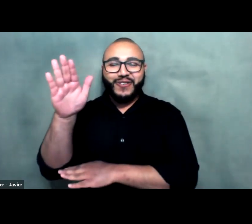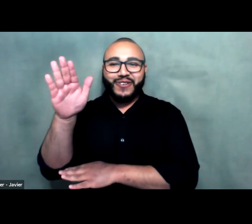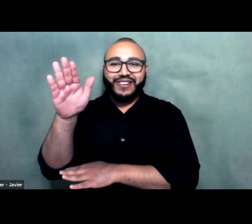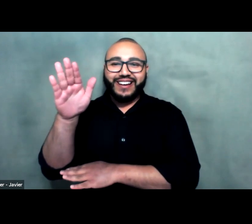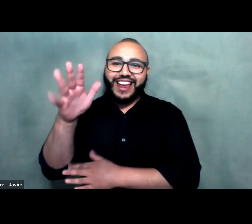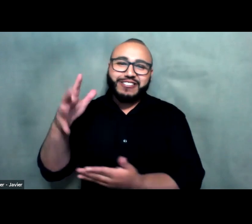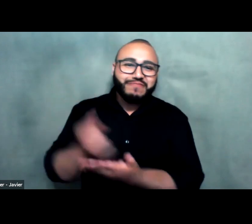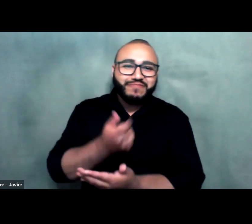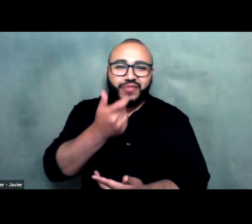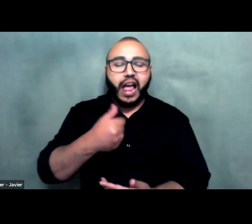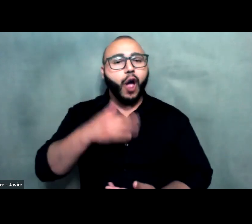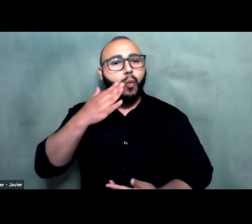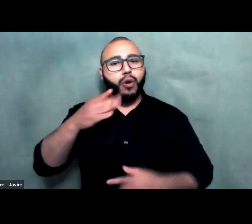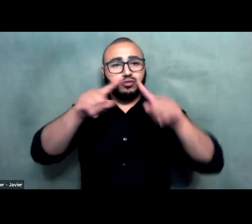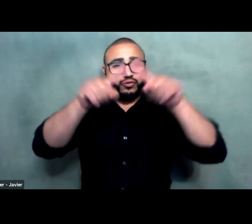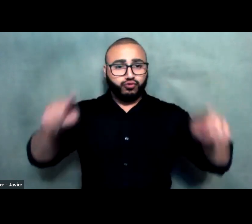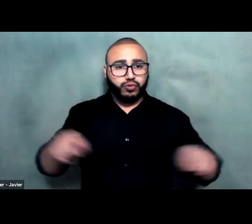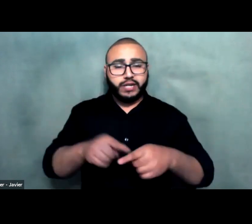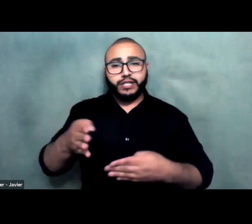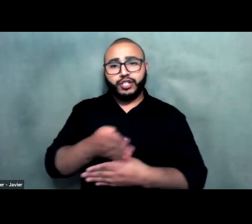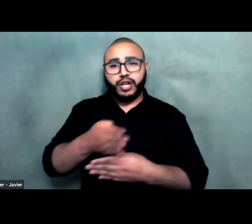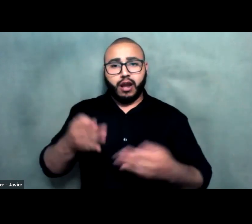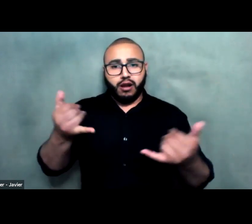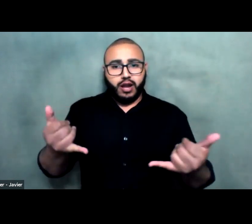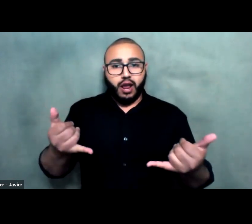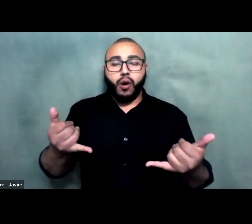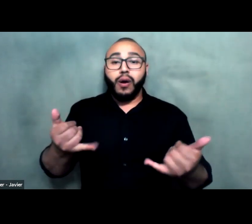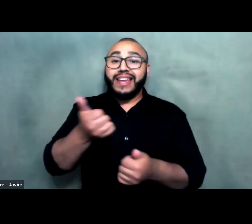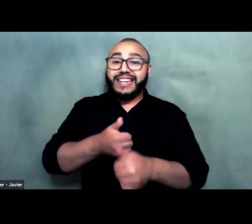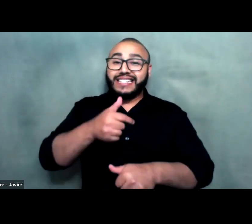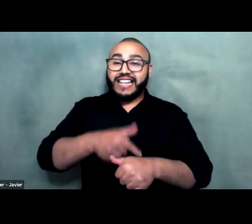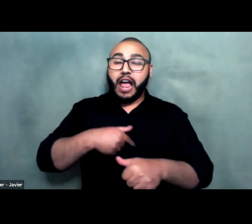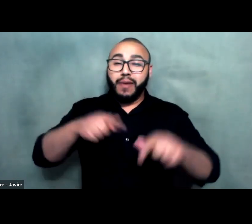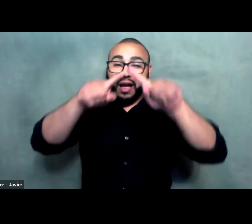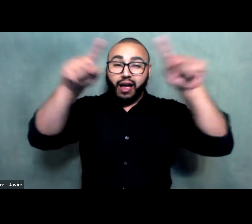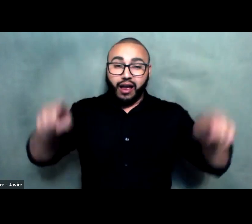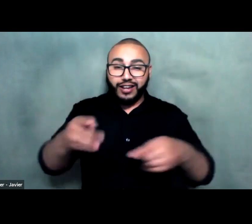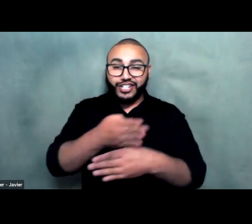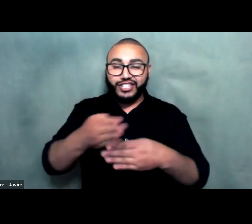going to share my screen. And every time I share my screen, I screw it up at first. But